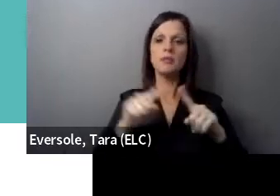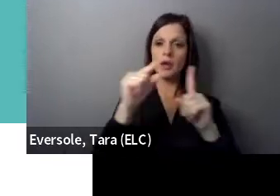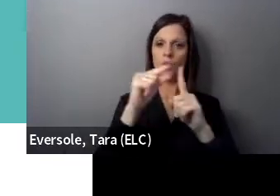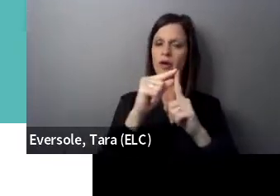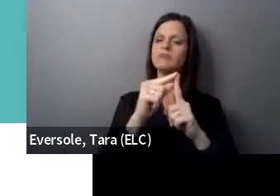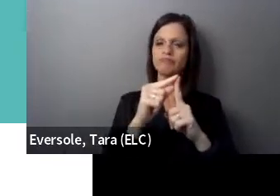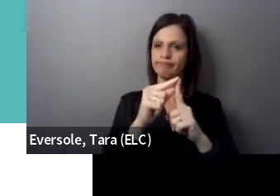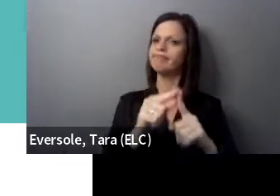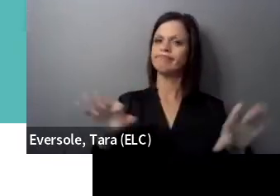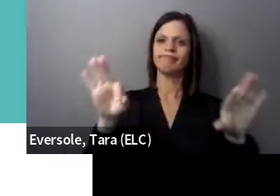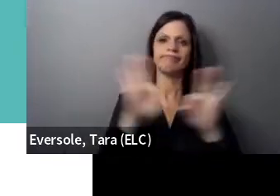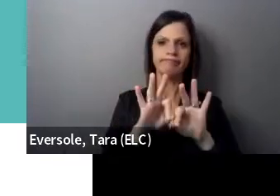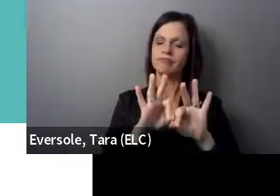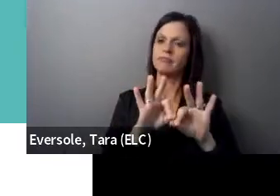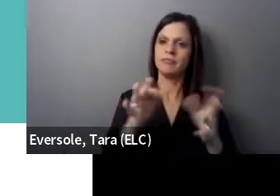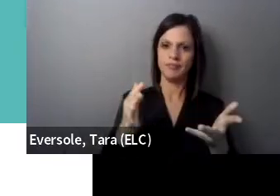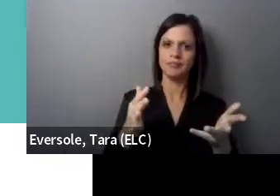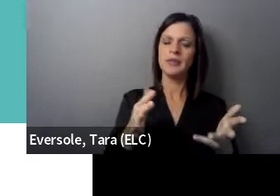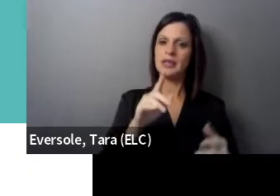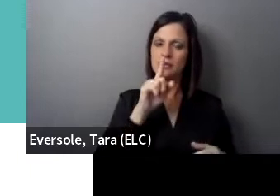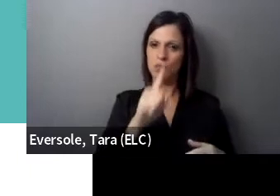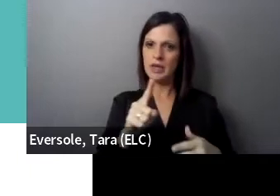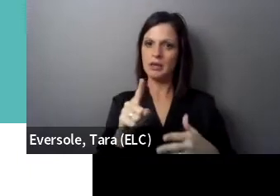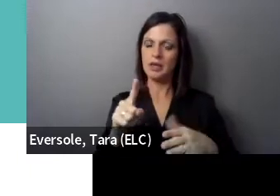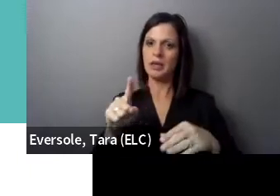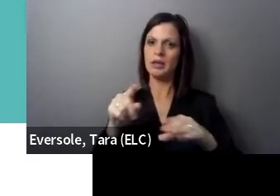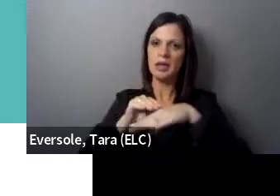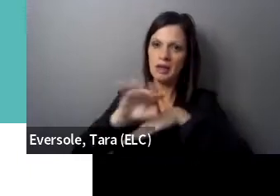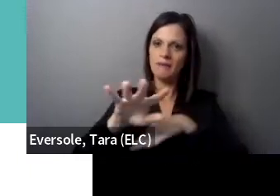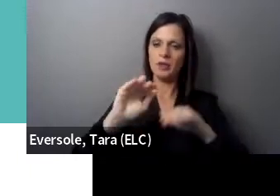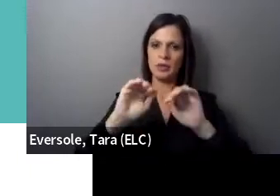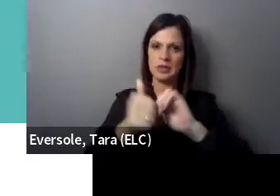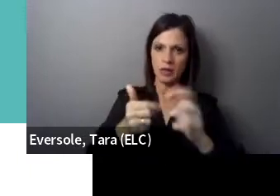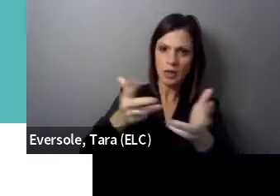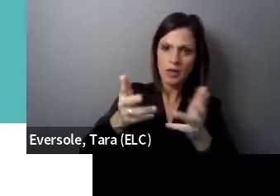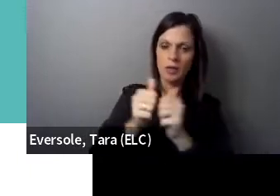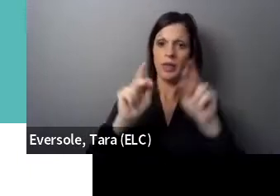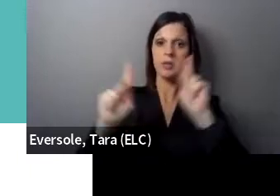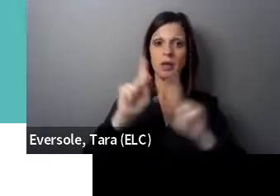Words shape how we view people and how we treat them. sWhat we found in one study that was conducted with over 500 trained clinicians